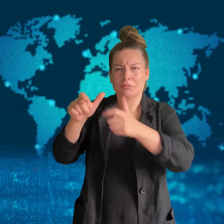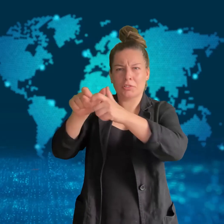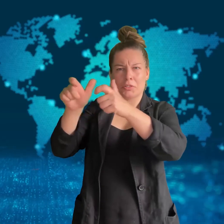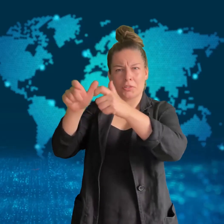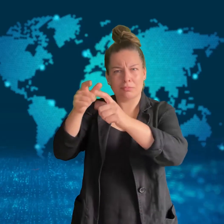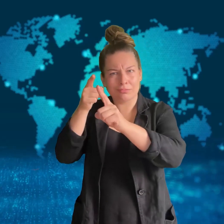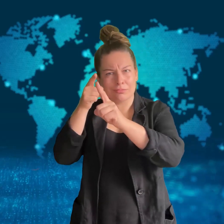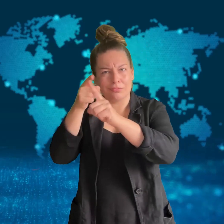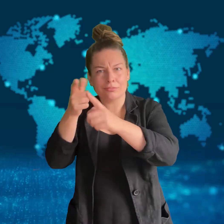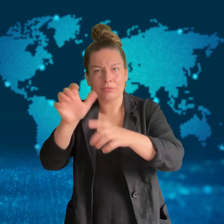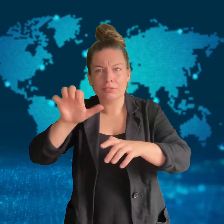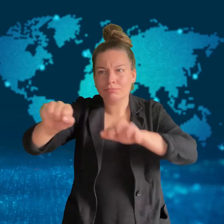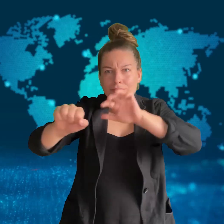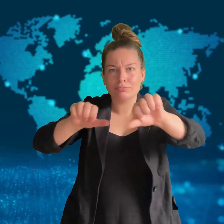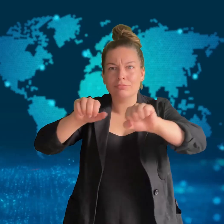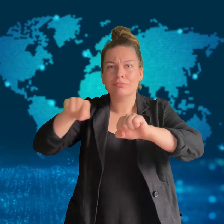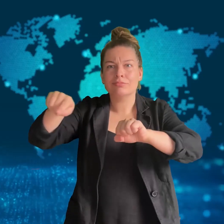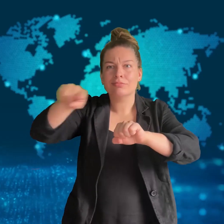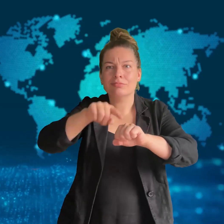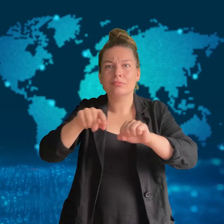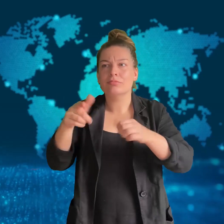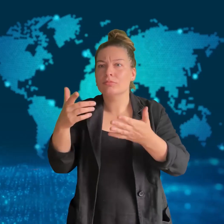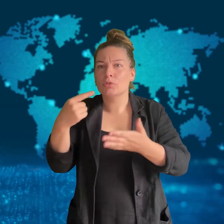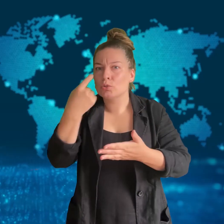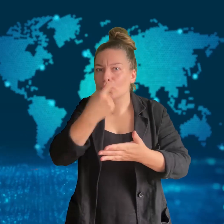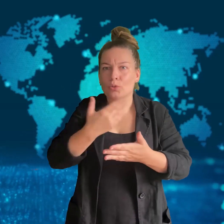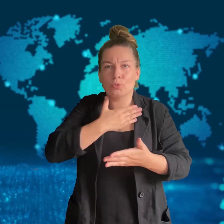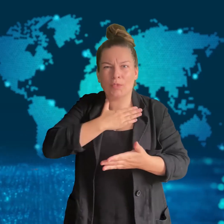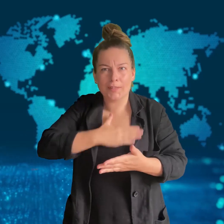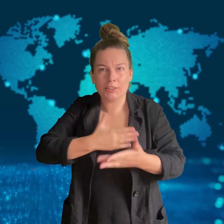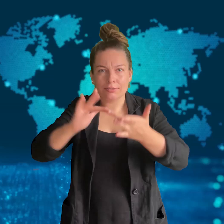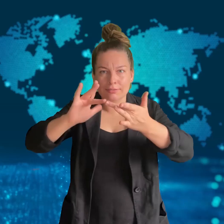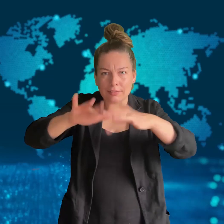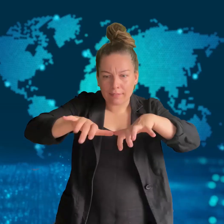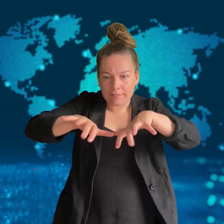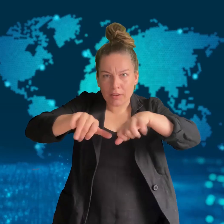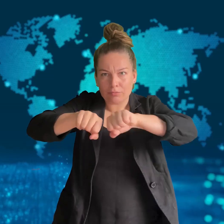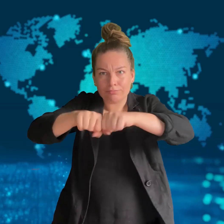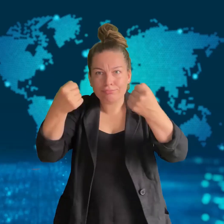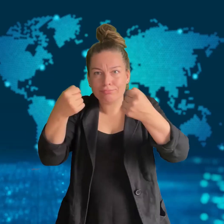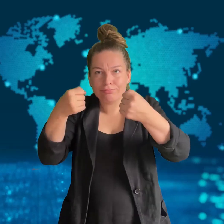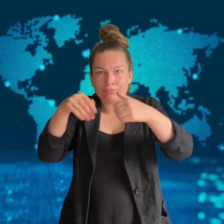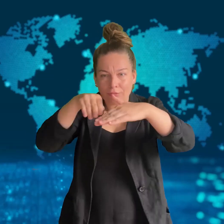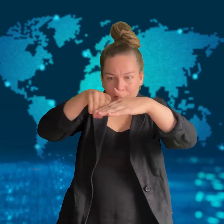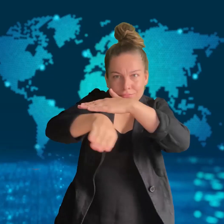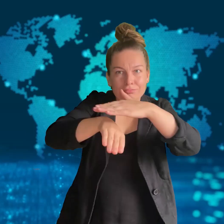The company works to detect and respond to cyber threats.